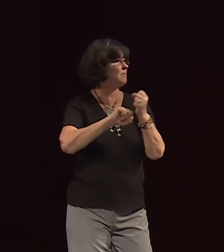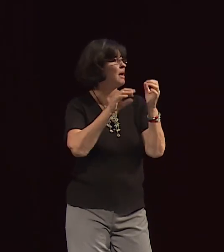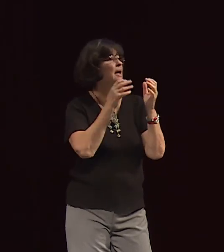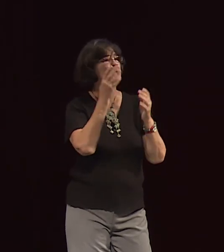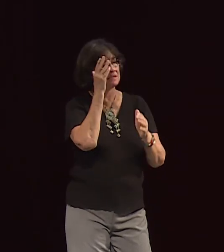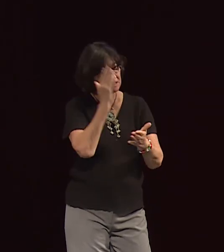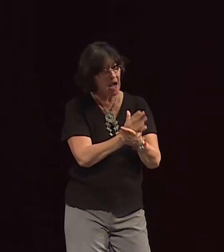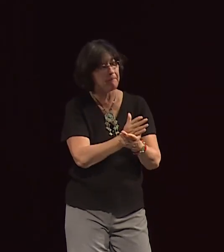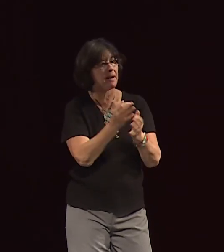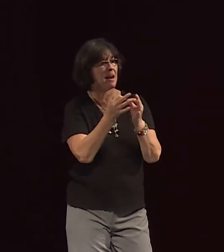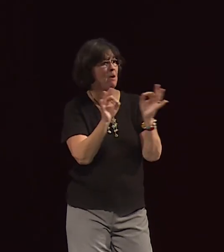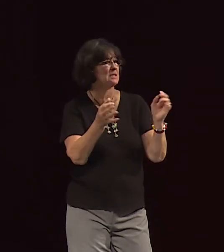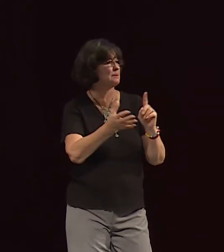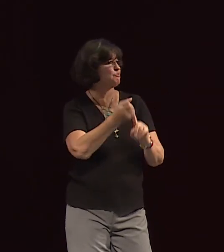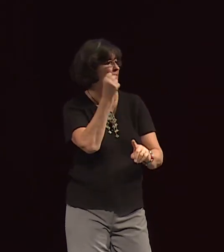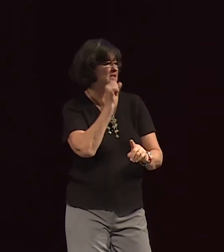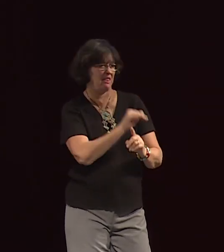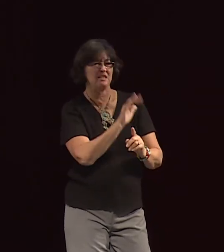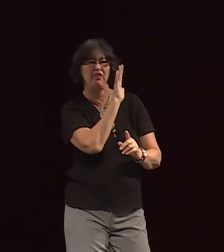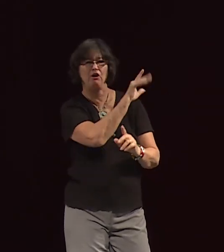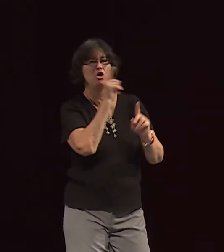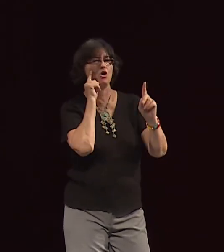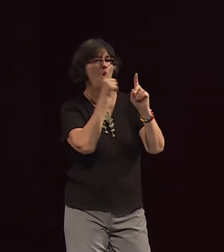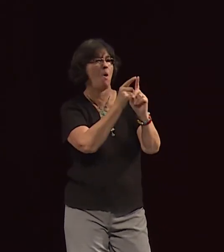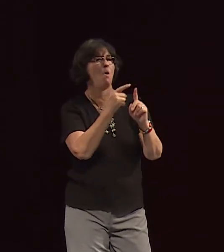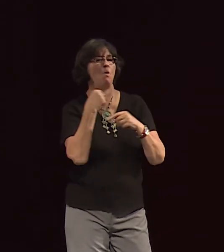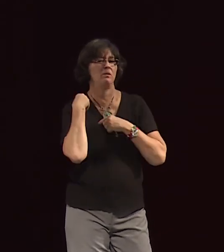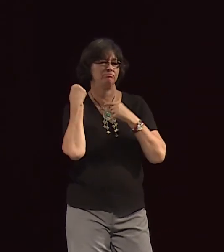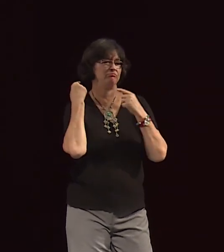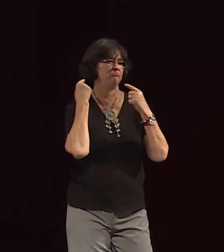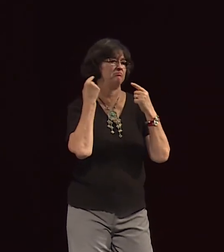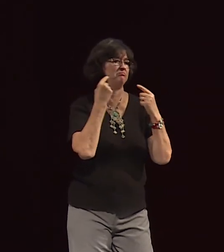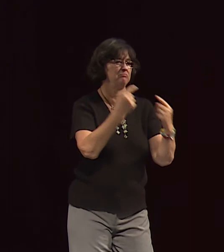and both of those organizations are in very much support